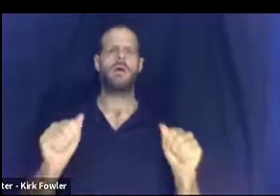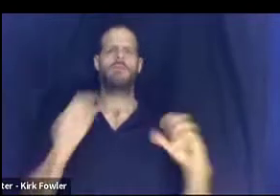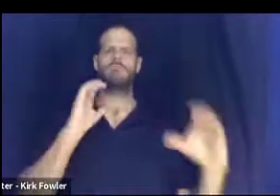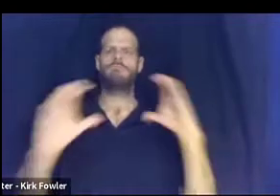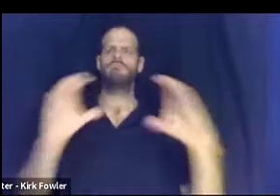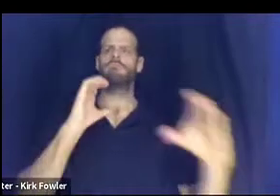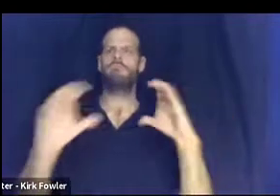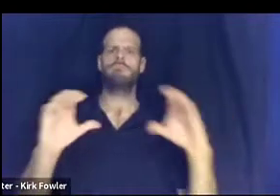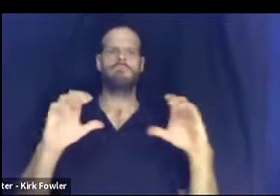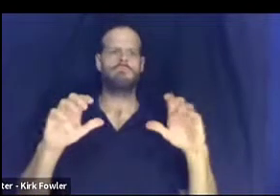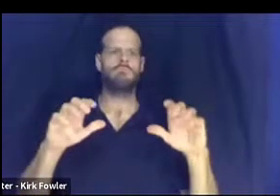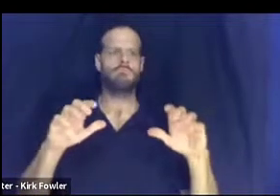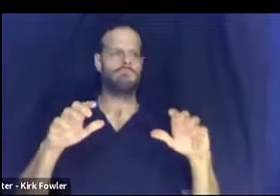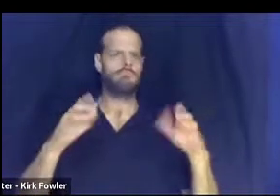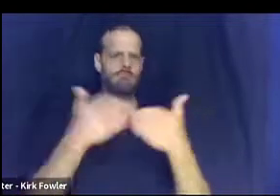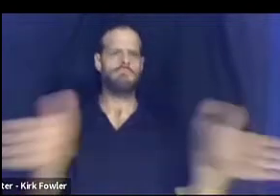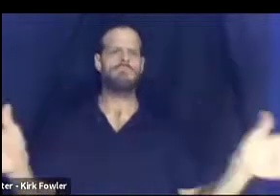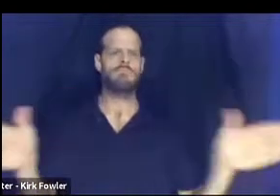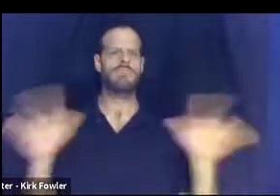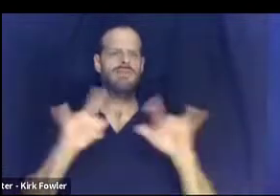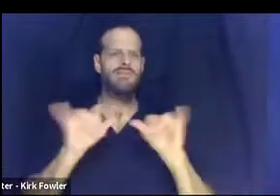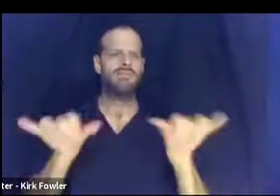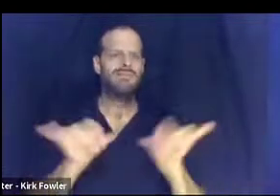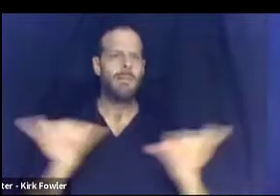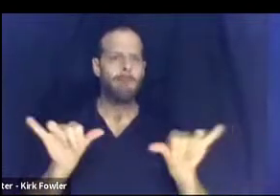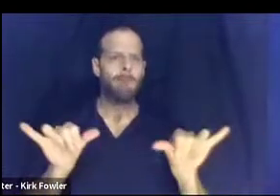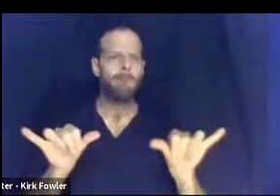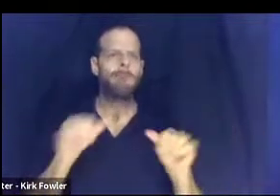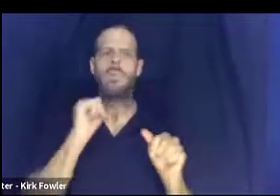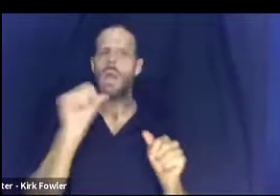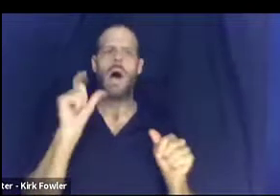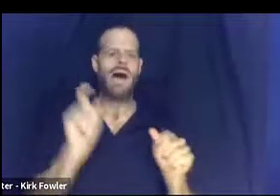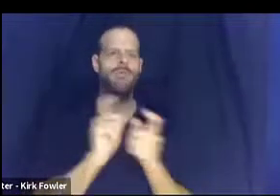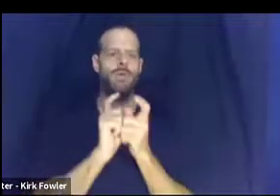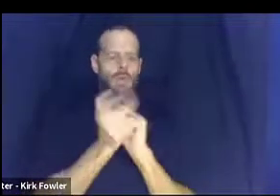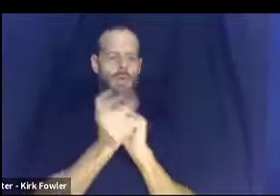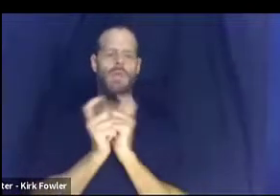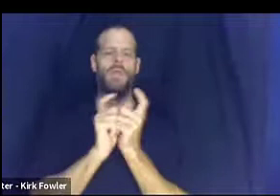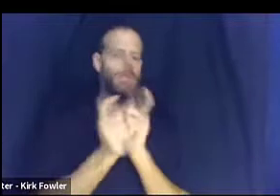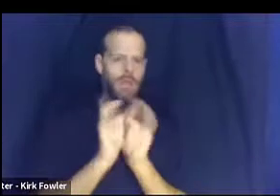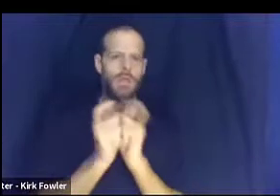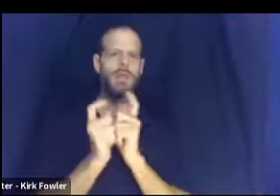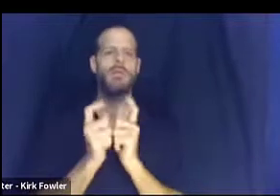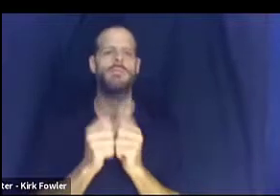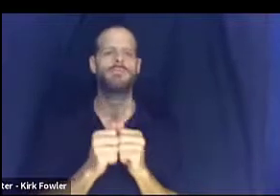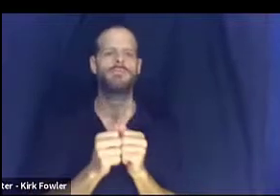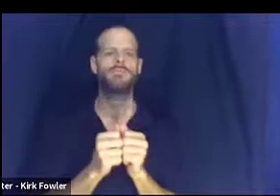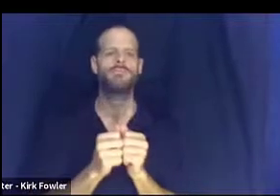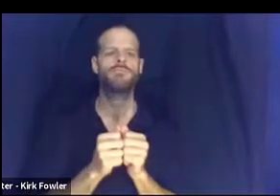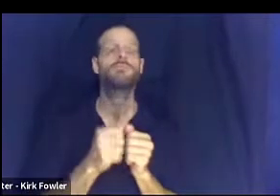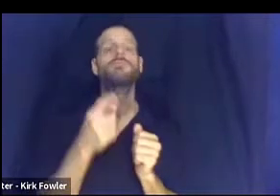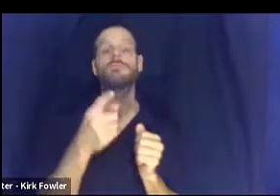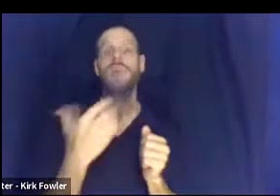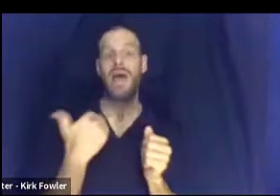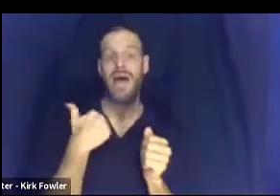Aided and unaided. Aided meaning requires something else, requires either another person